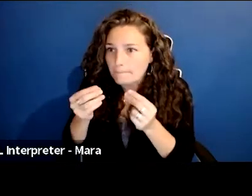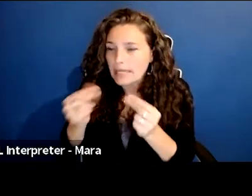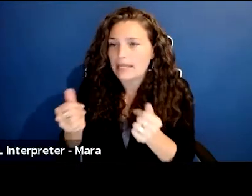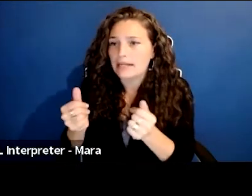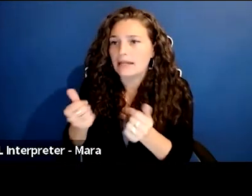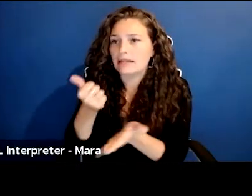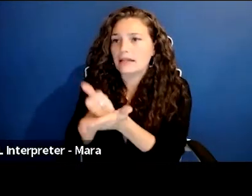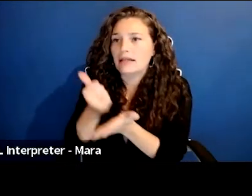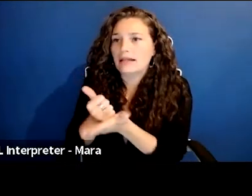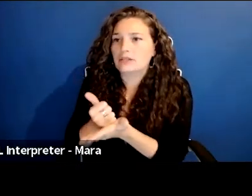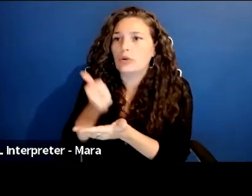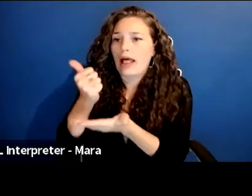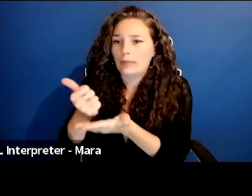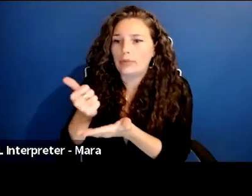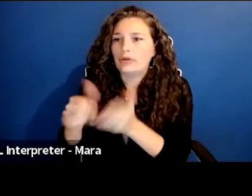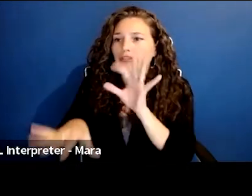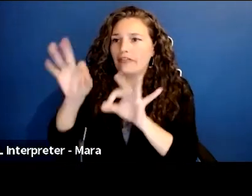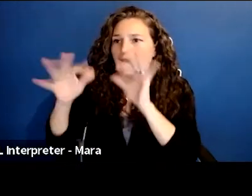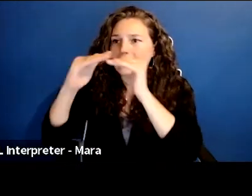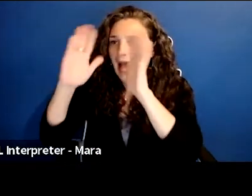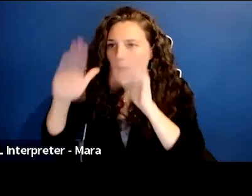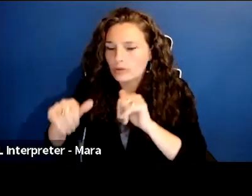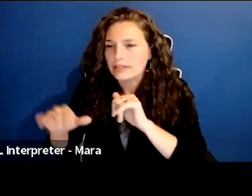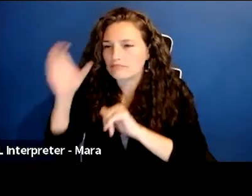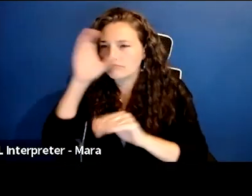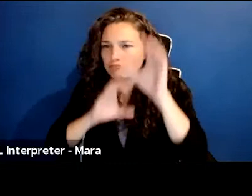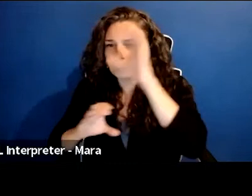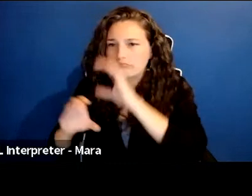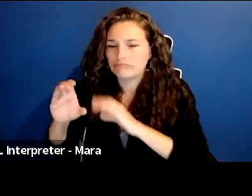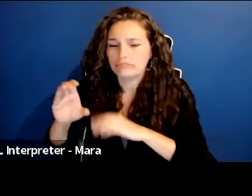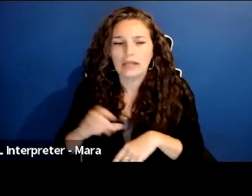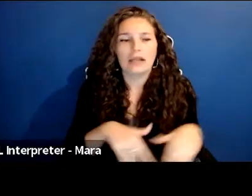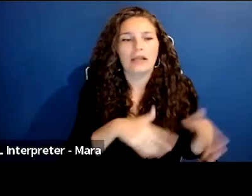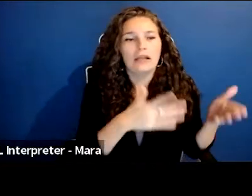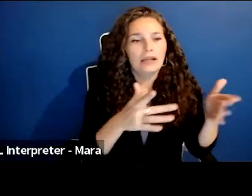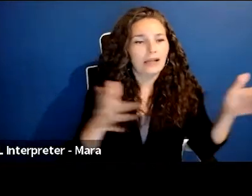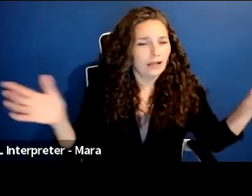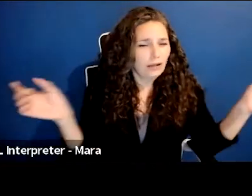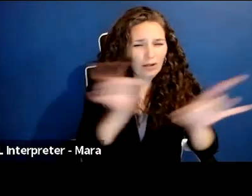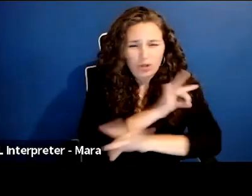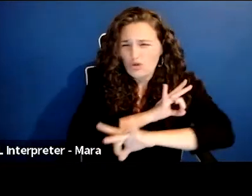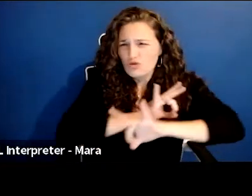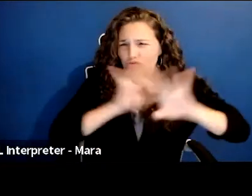that are happening when there's that kind of disaster. Catastrophic health fund is when a member